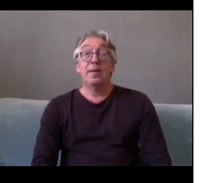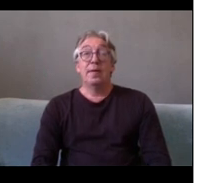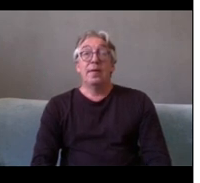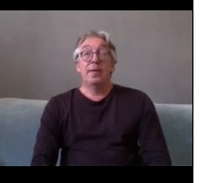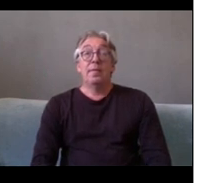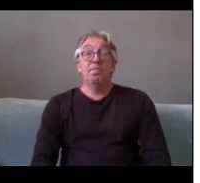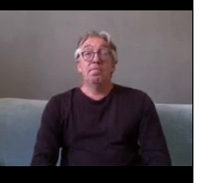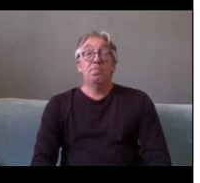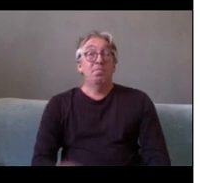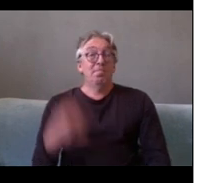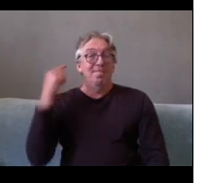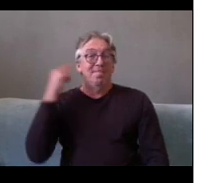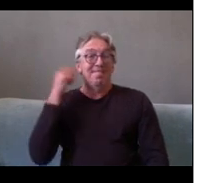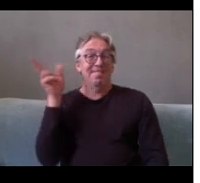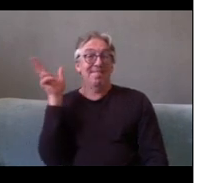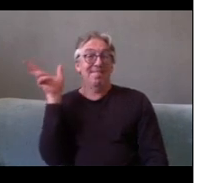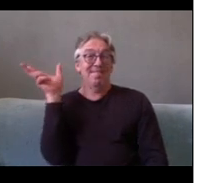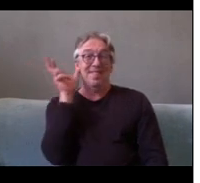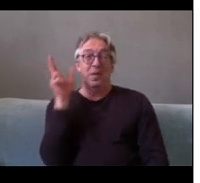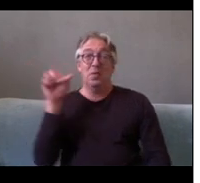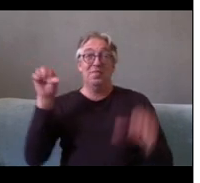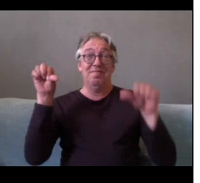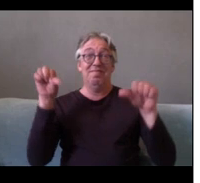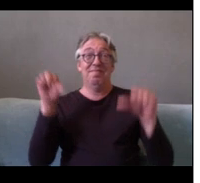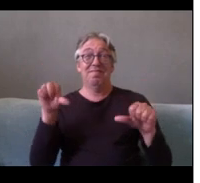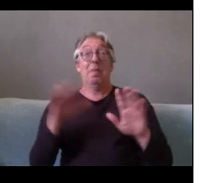Kenya has conducted eight censuses since 1948.